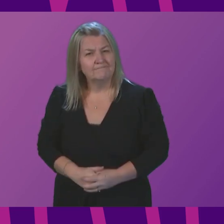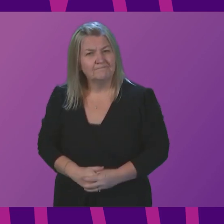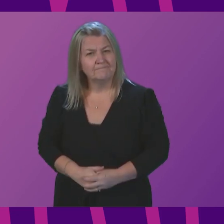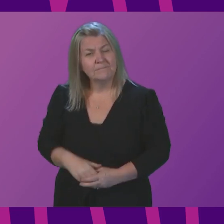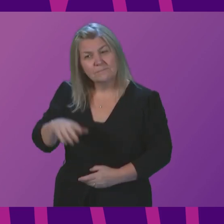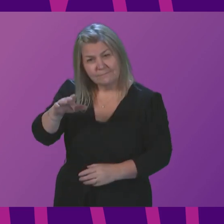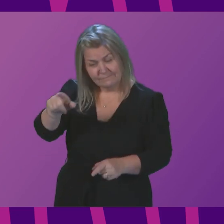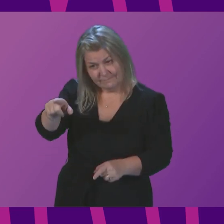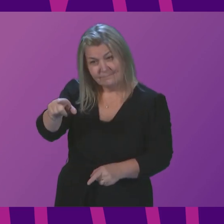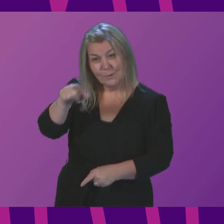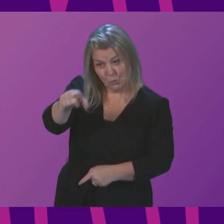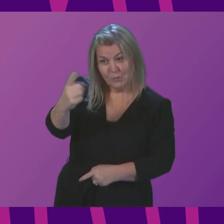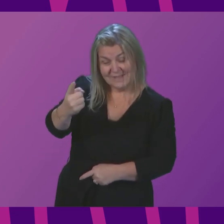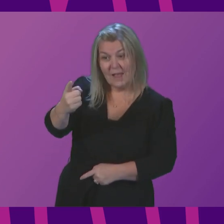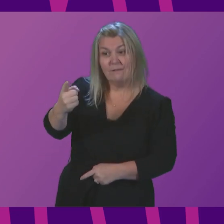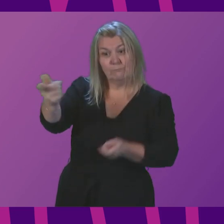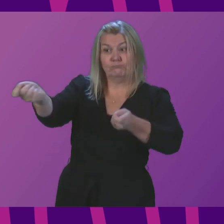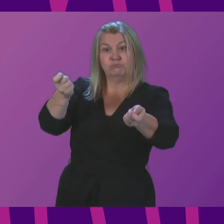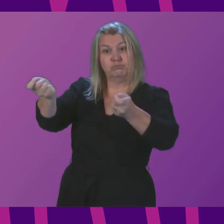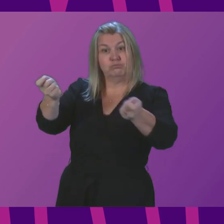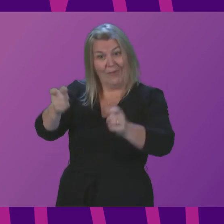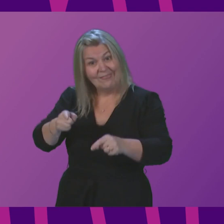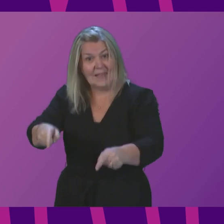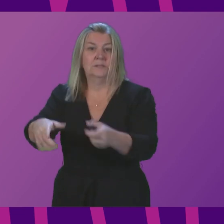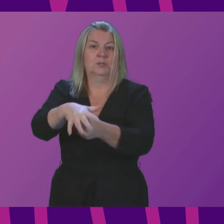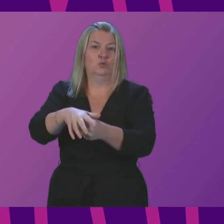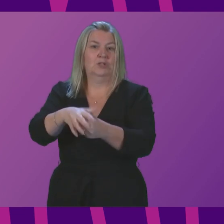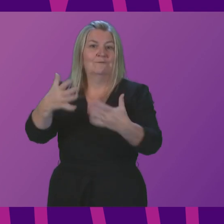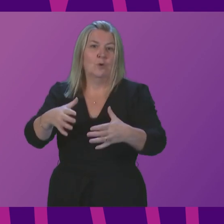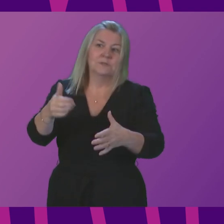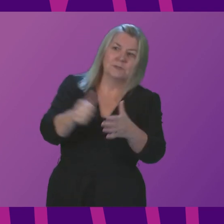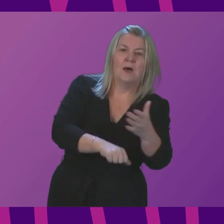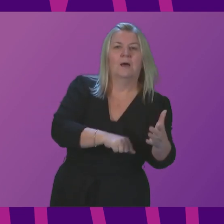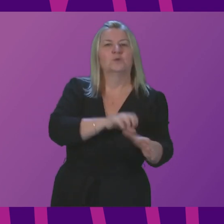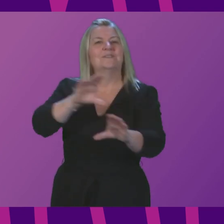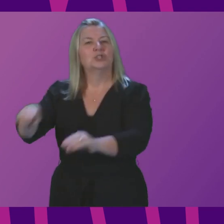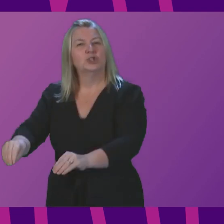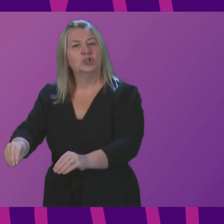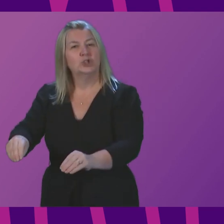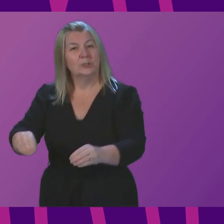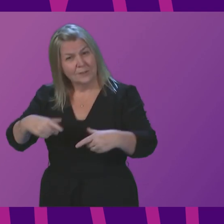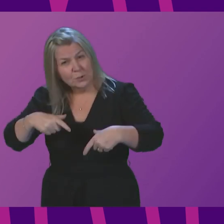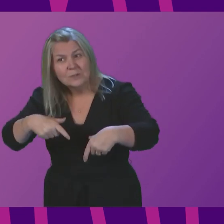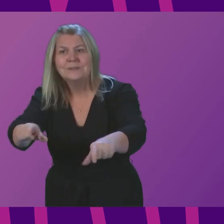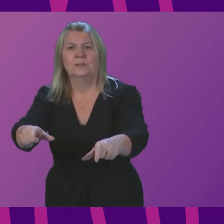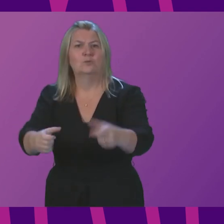she has been in charge of this scandal from start to finish. This has happened, and continues to happen, on her watch.